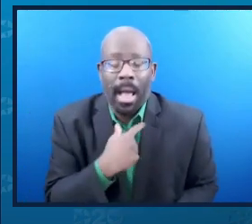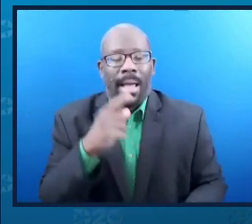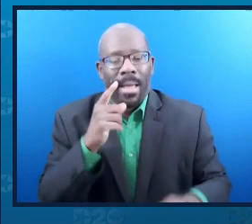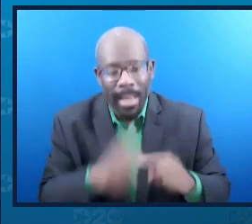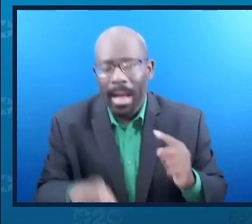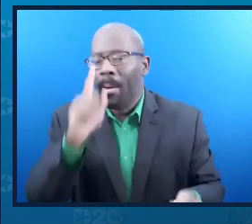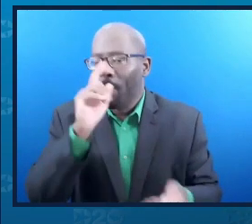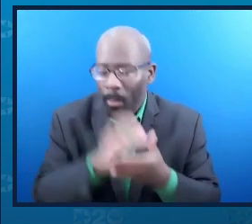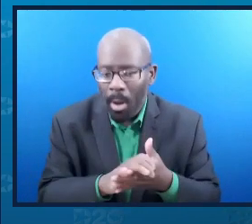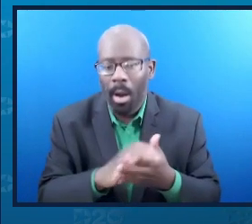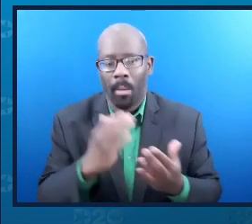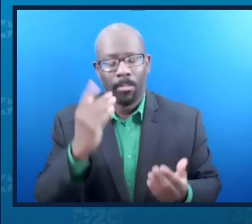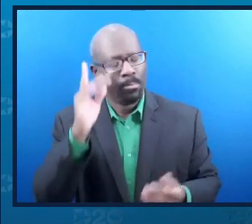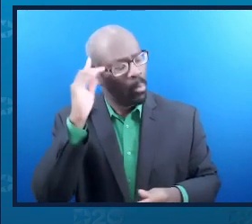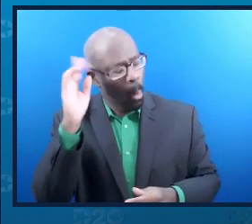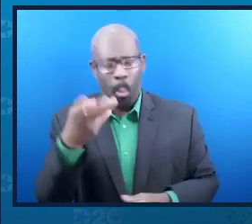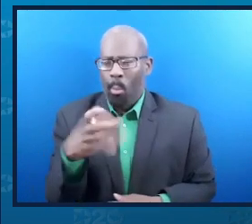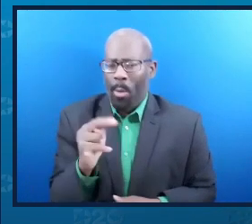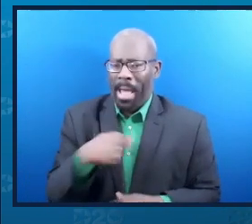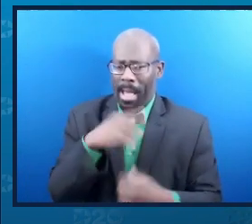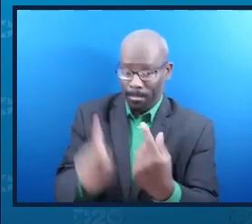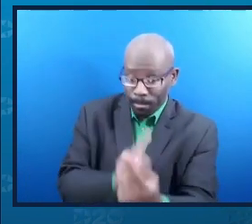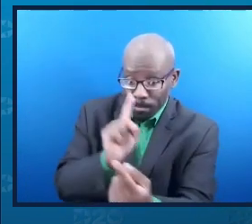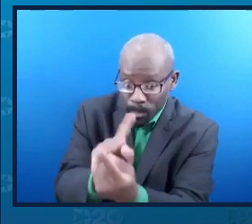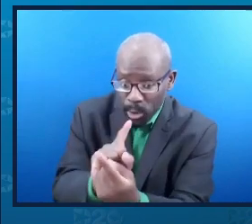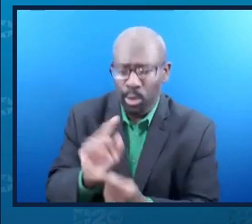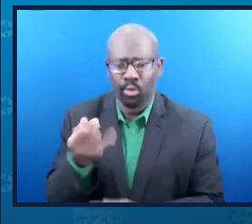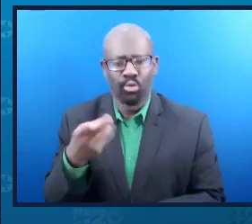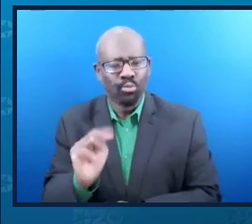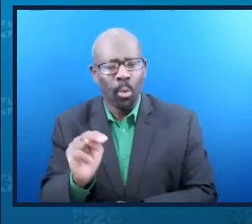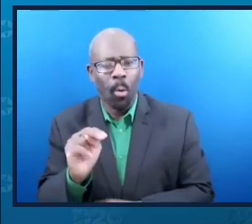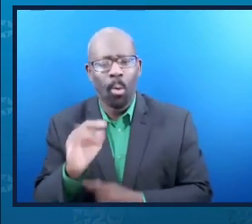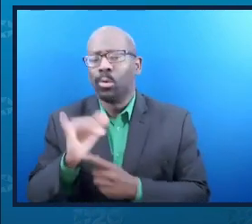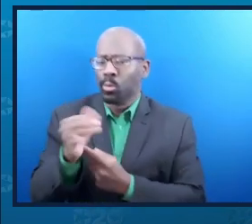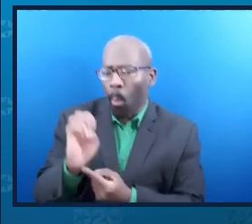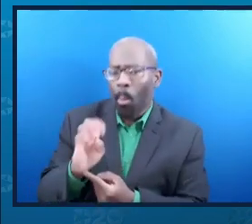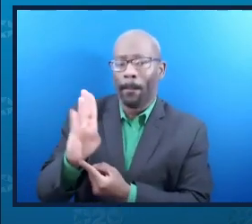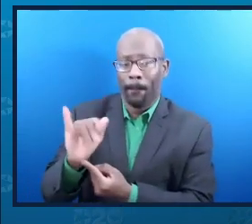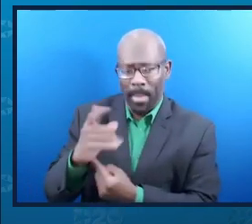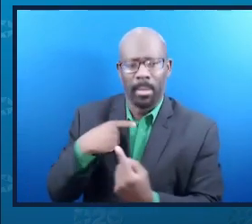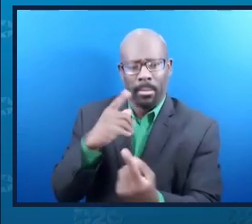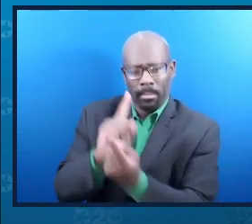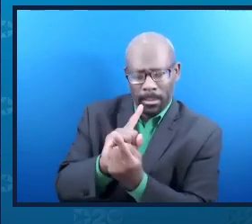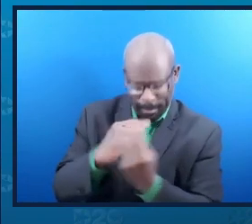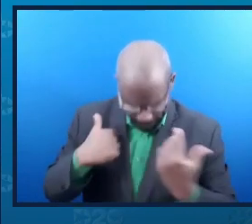HEED ME WHAT DY. AIL KNOW, IT WAS ALL ABOUT ME. NOT THEM.